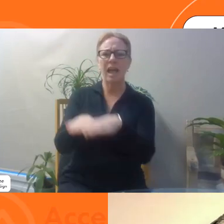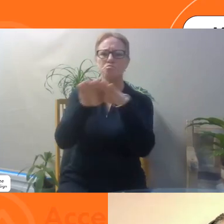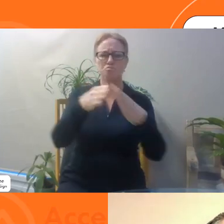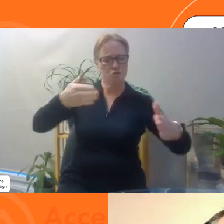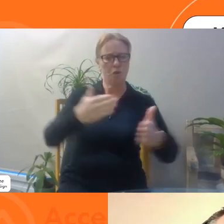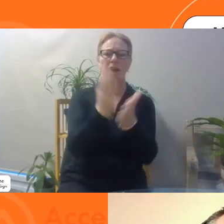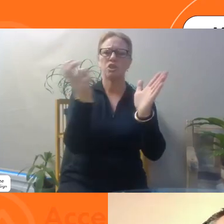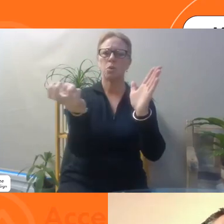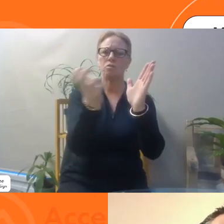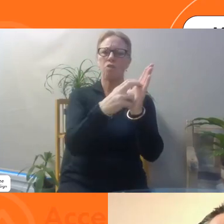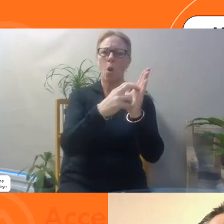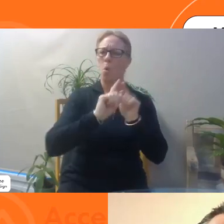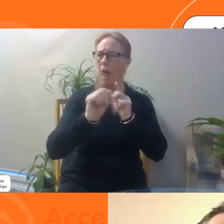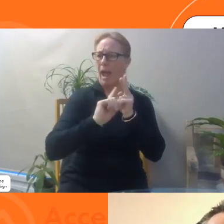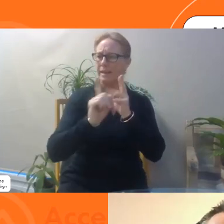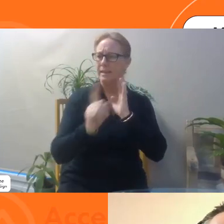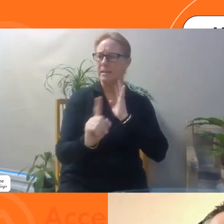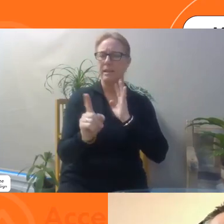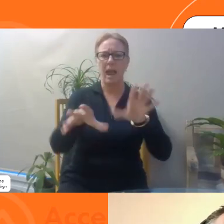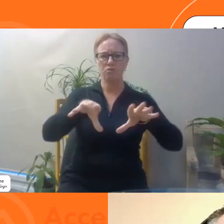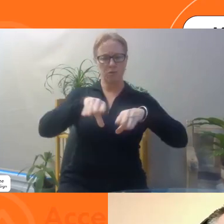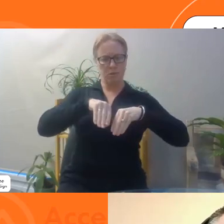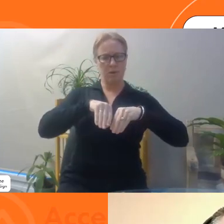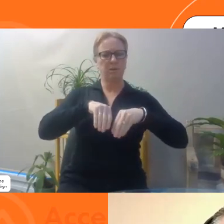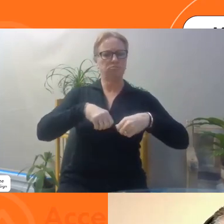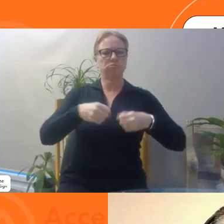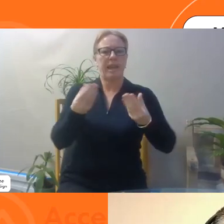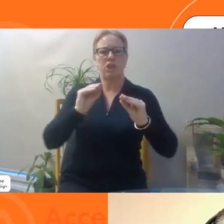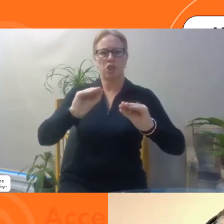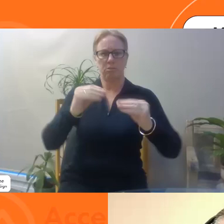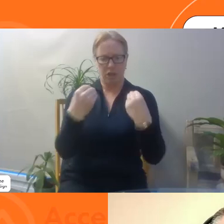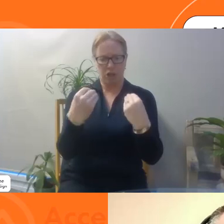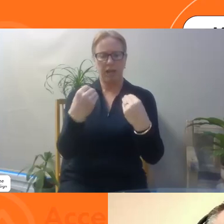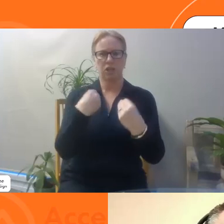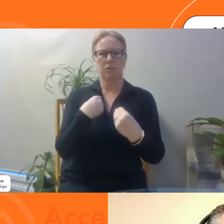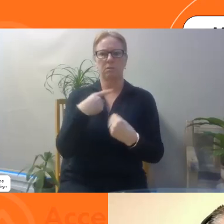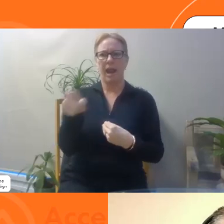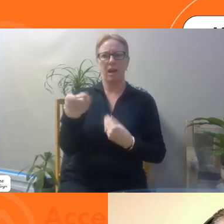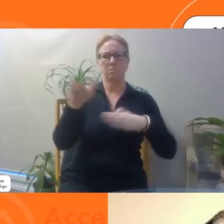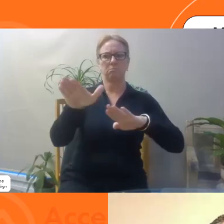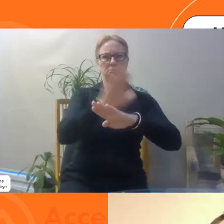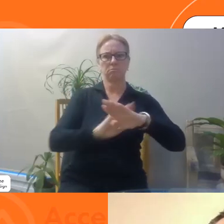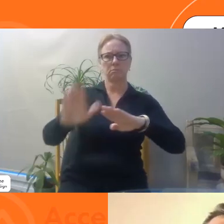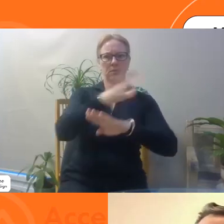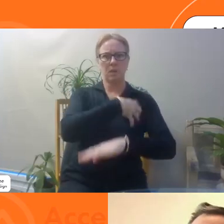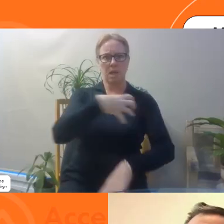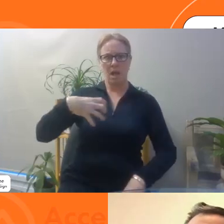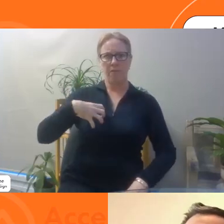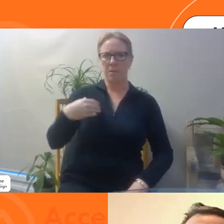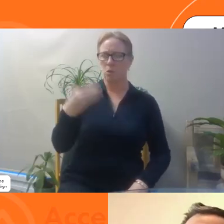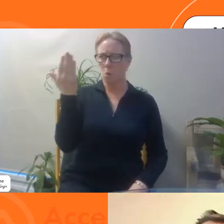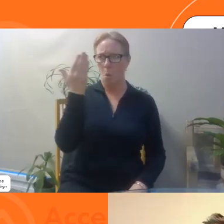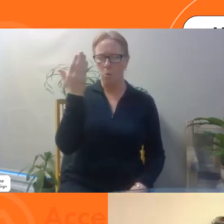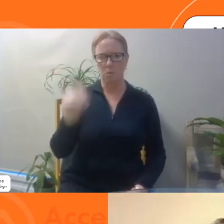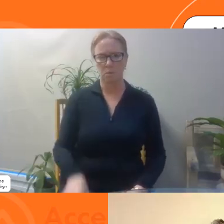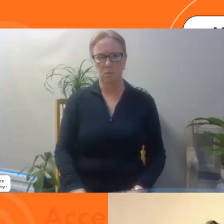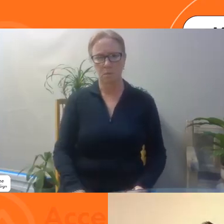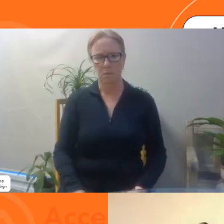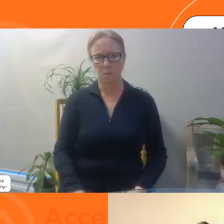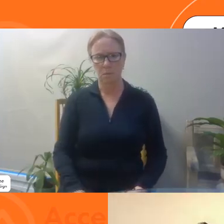achieve education at State schools as students who -- so it's almost